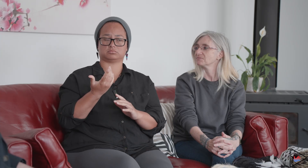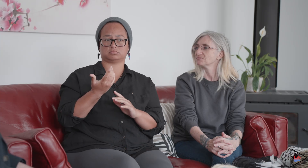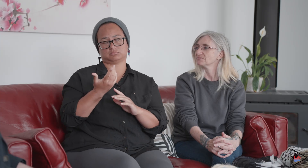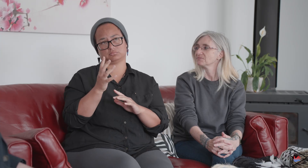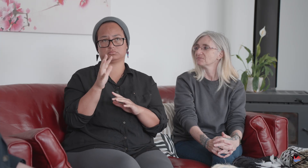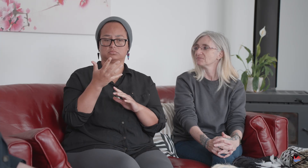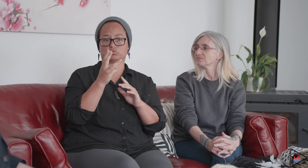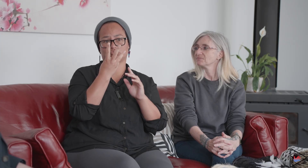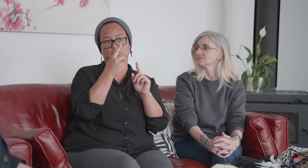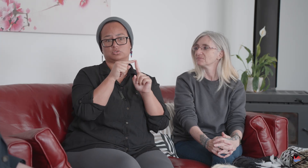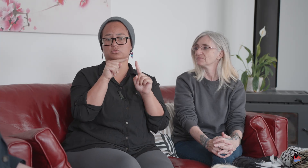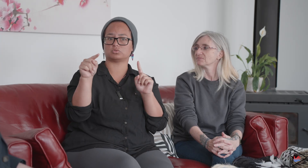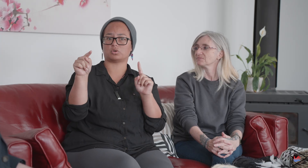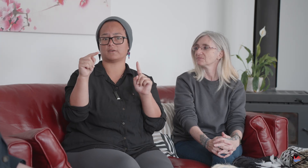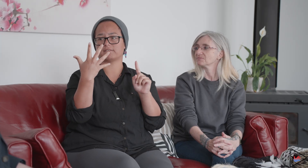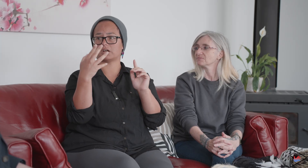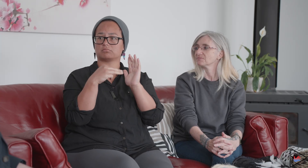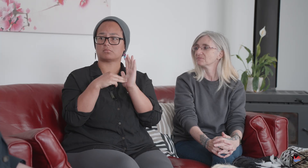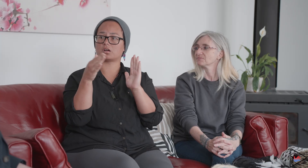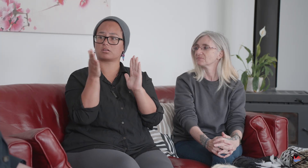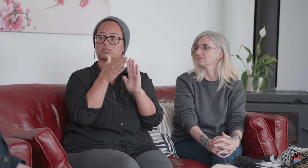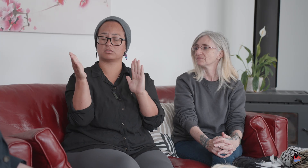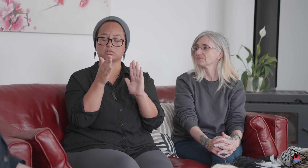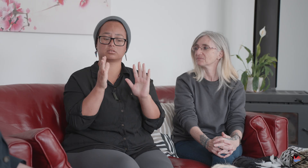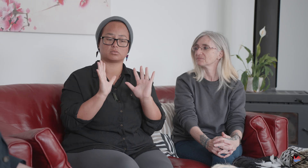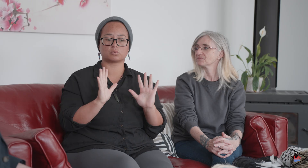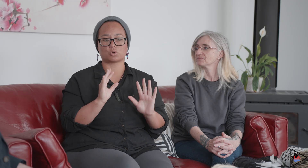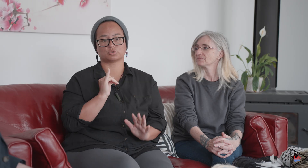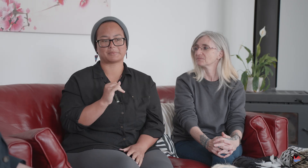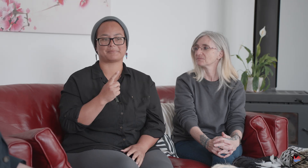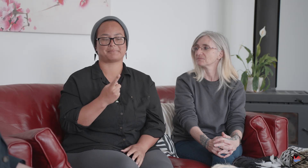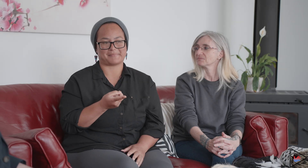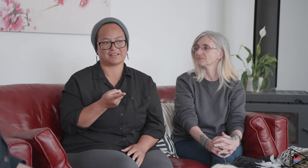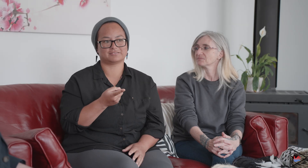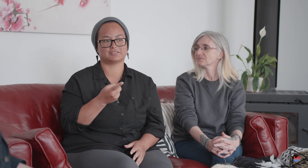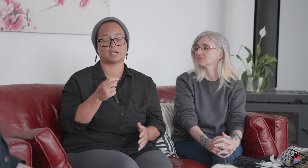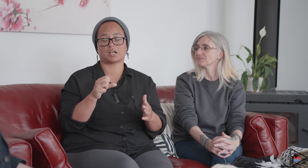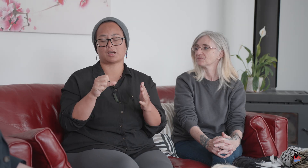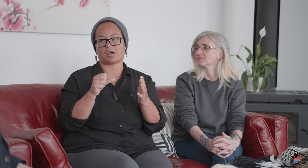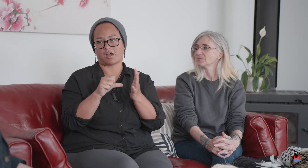there's less work involved so that might be say three to five months something like that which